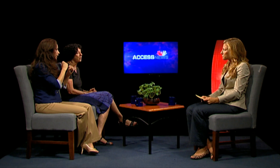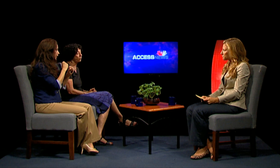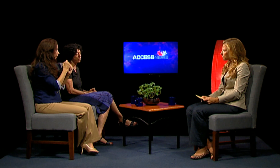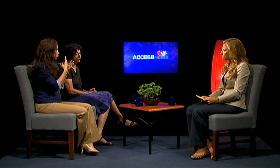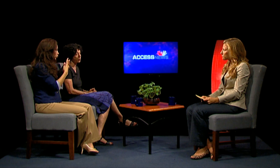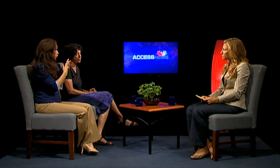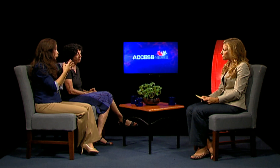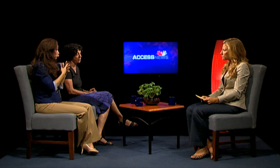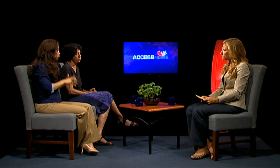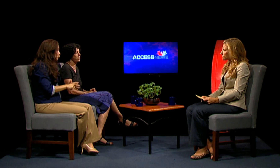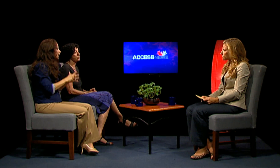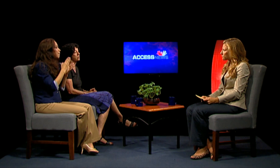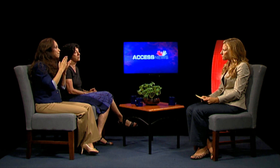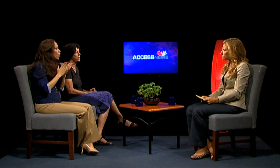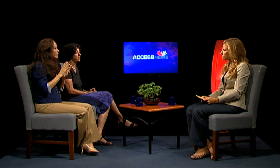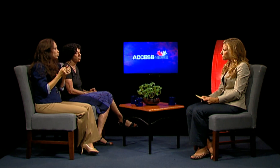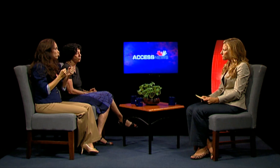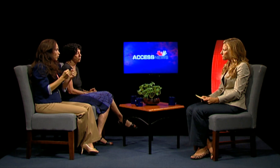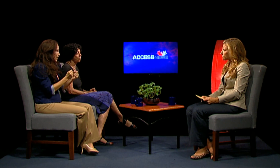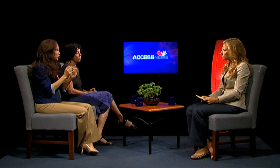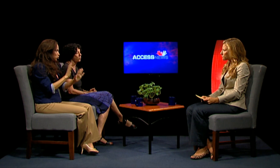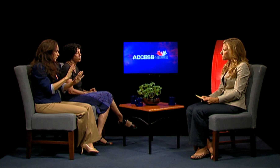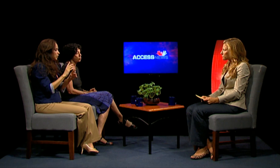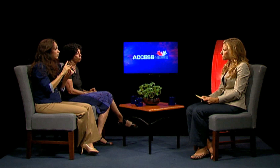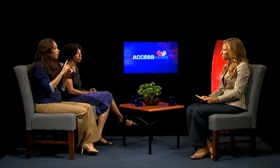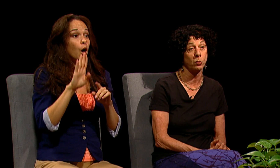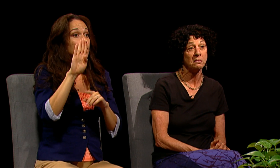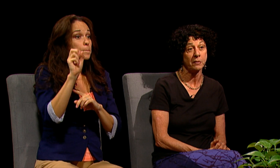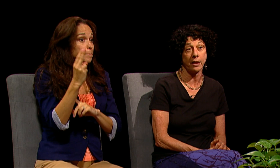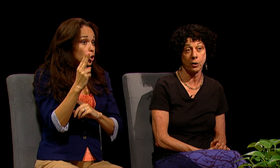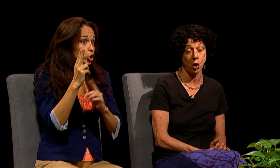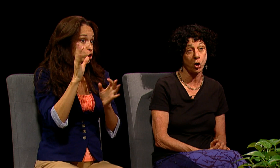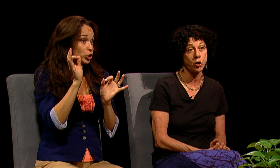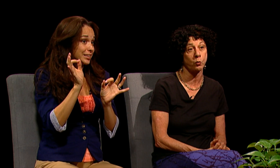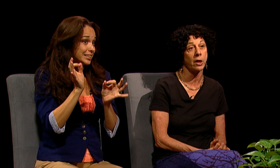AND WHAT THE BUSH ADMINISTRATION DECIDED TO DO WAS TO INCARCERATE